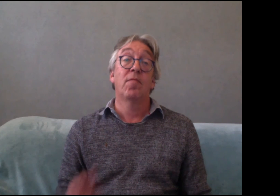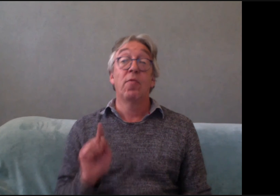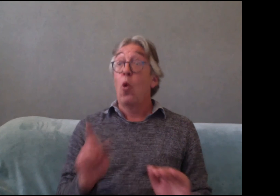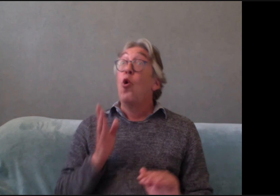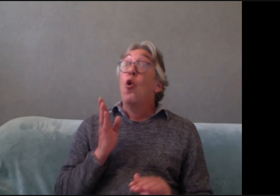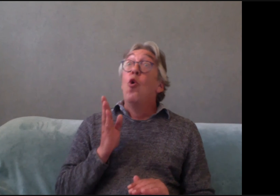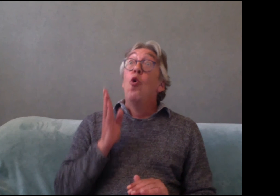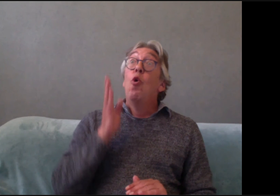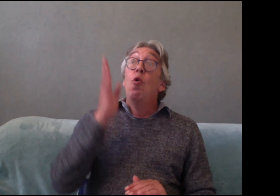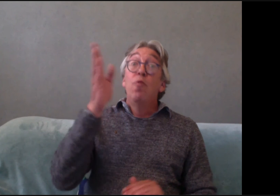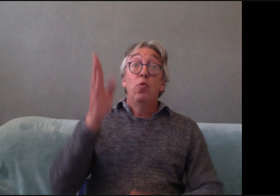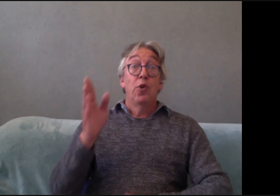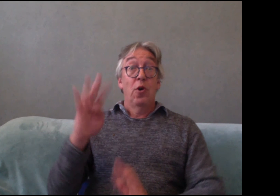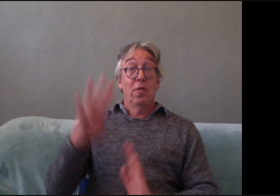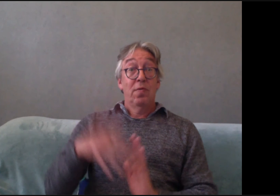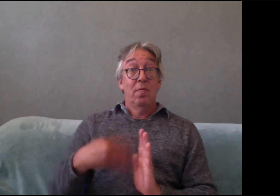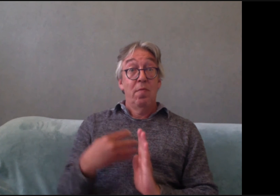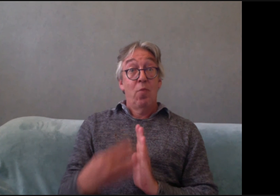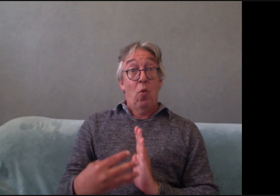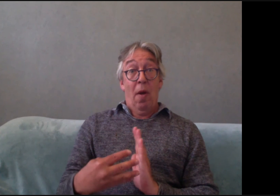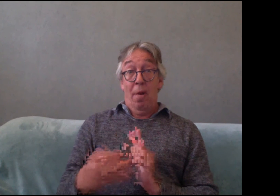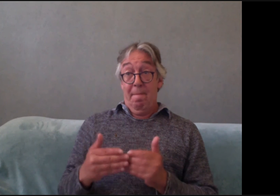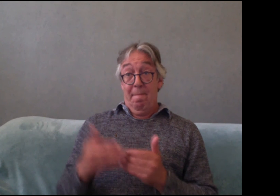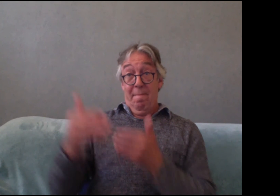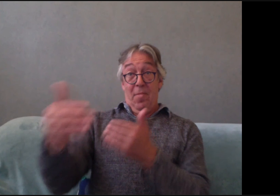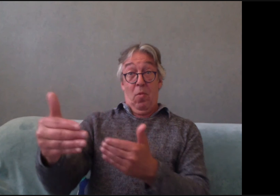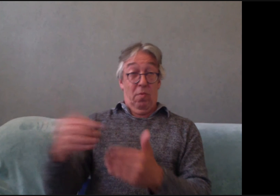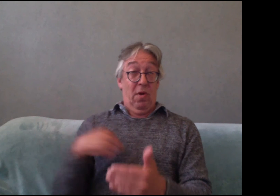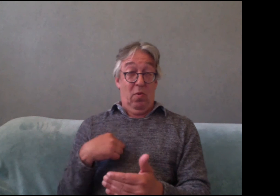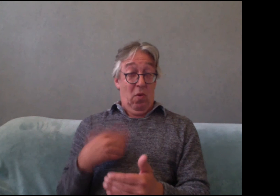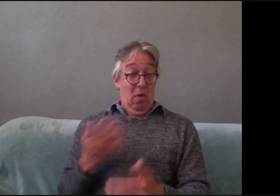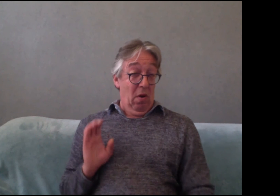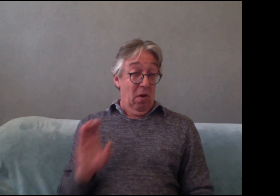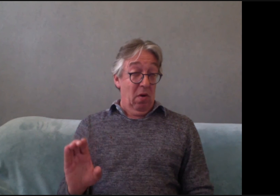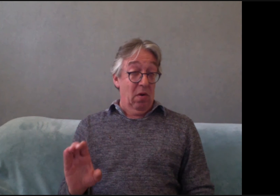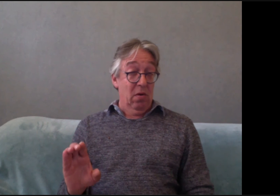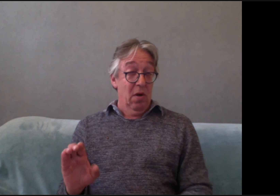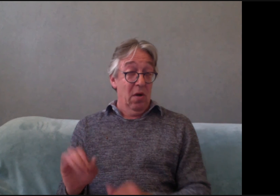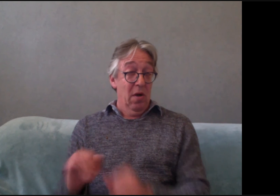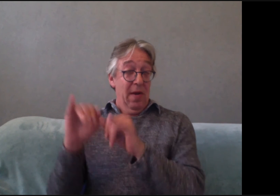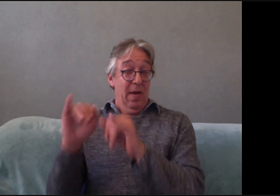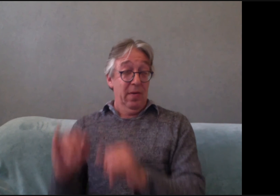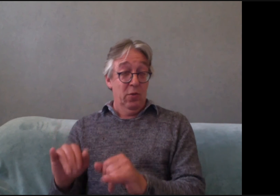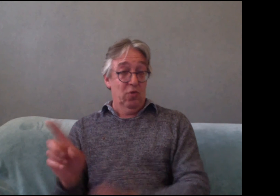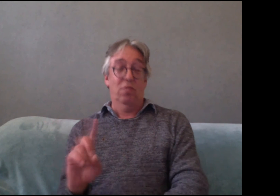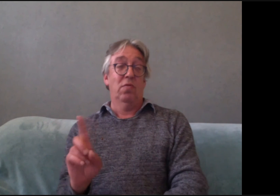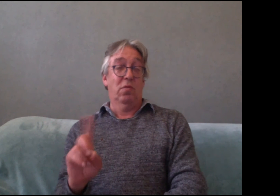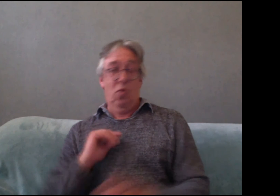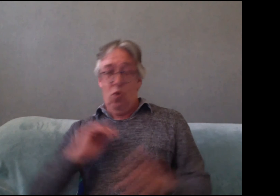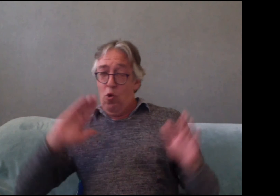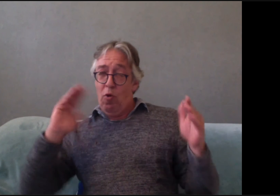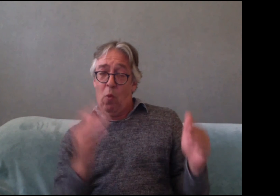with residential institutions, the main focus is community-based services as much as possible.